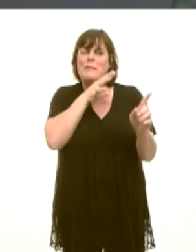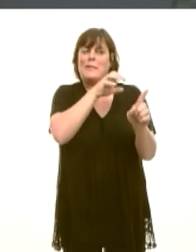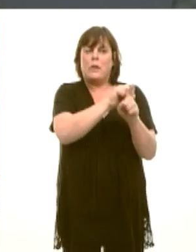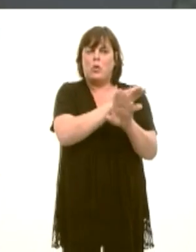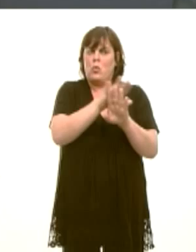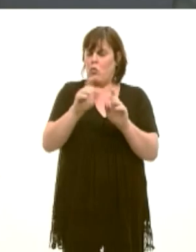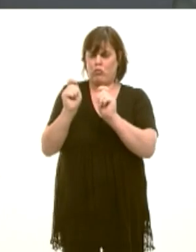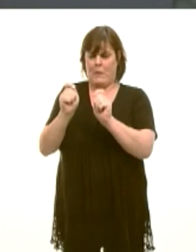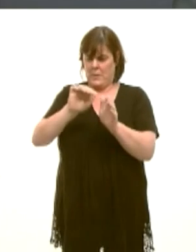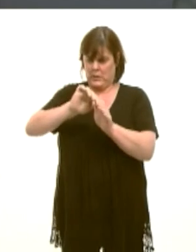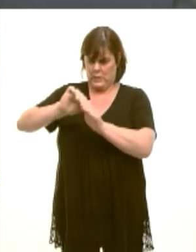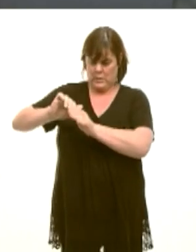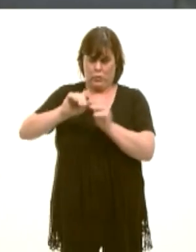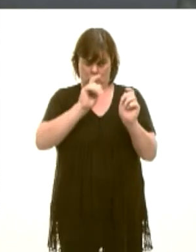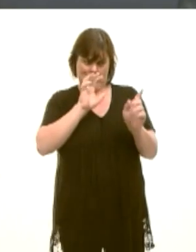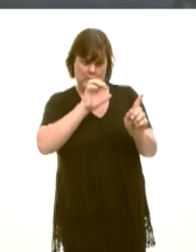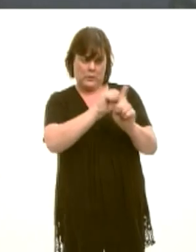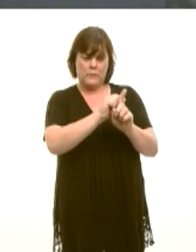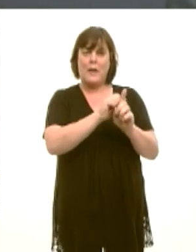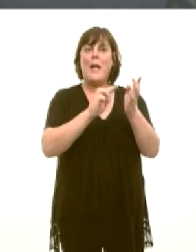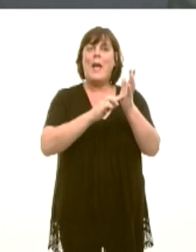for Health and Care Excellence guidelines, if theyíre adopted, will add additional pressures